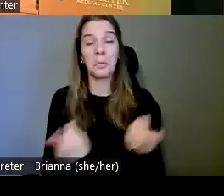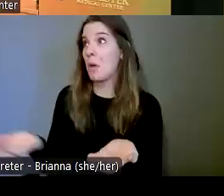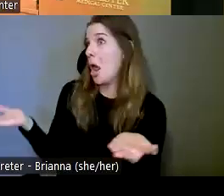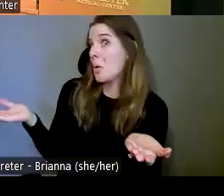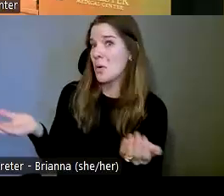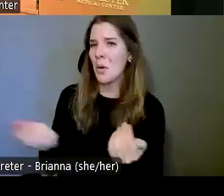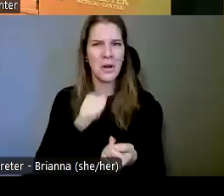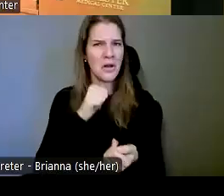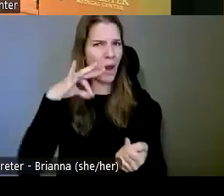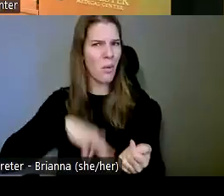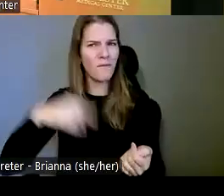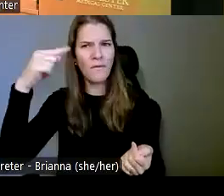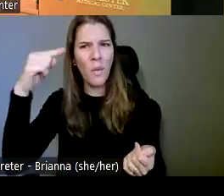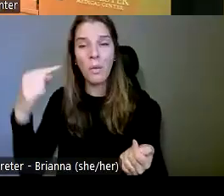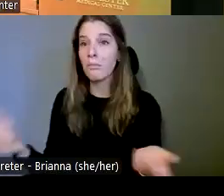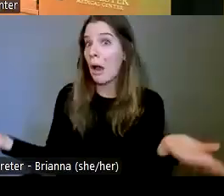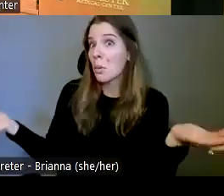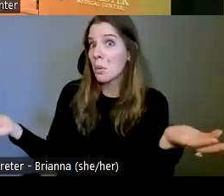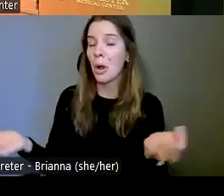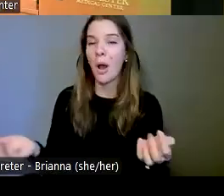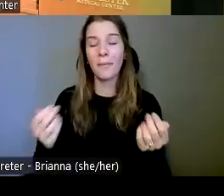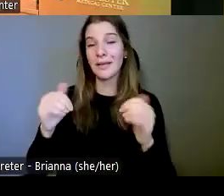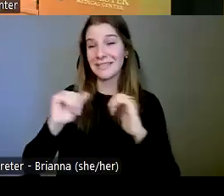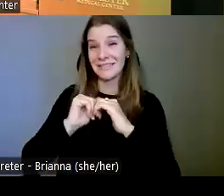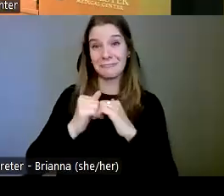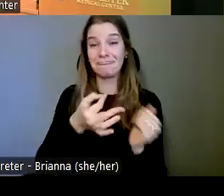do? I don't know. But they've somehow convinced their parents to come down. And they really